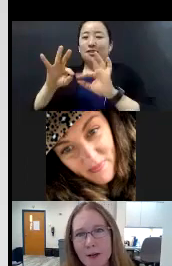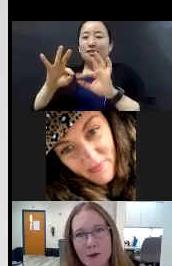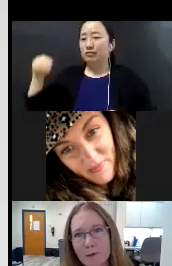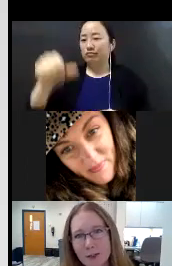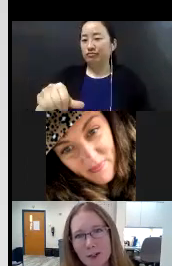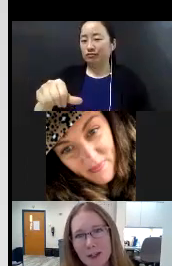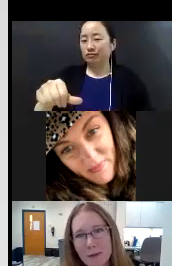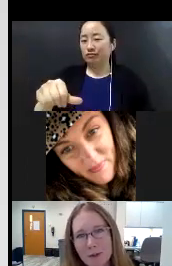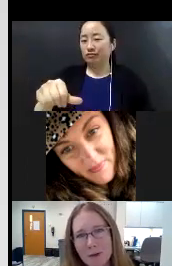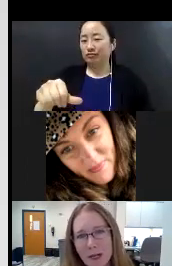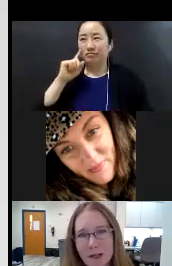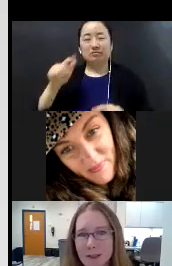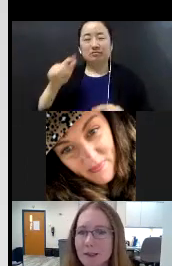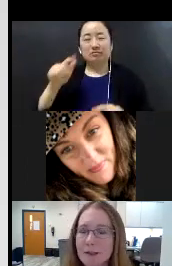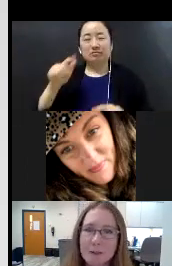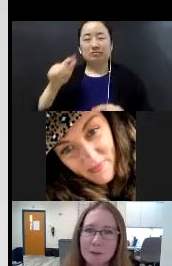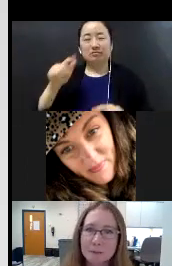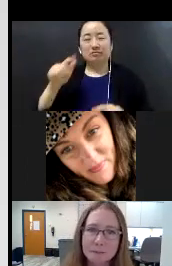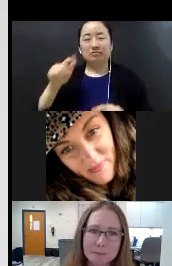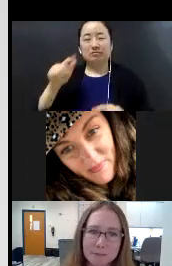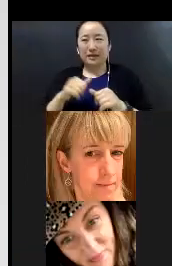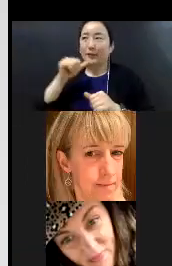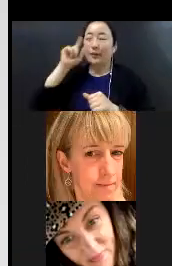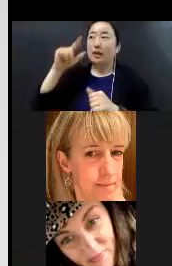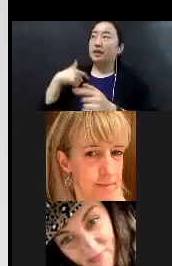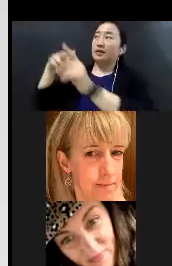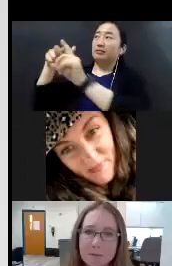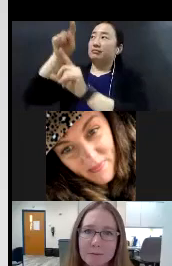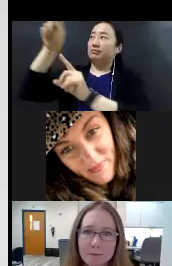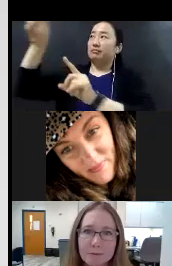KRISTEN, I DON'T KNOW IF THEY SHARED THAT WITH YOU. Kristin Mills: THEY DID NOT SHARE THAT WITH ME,